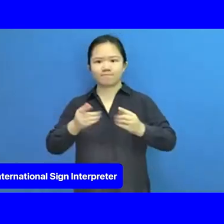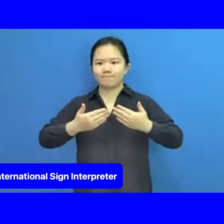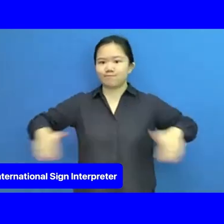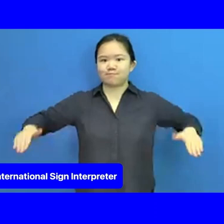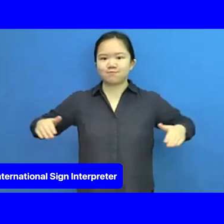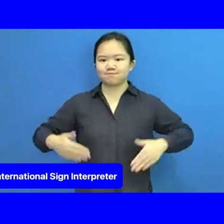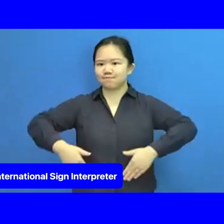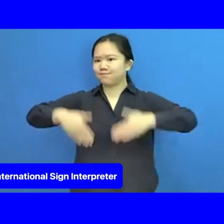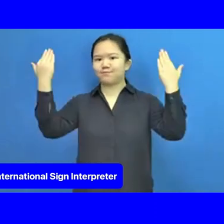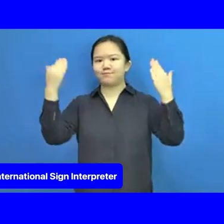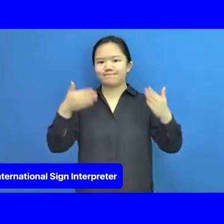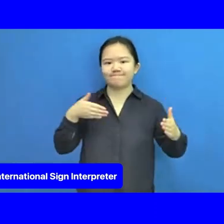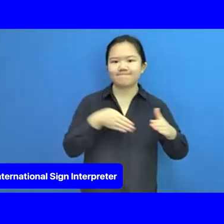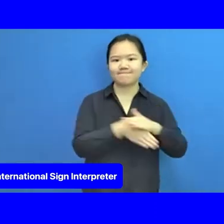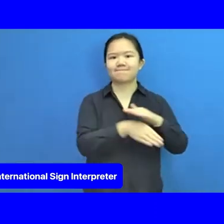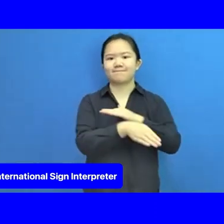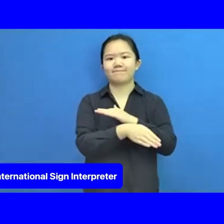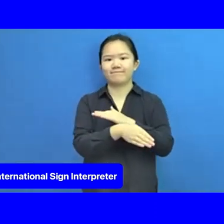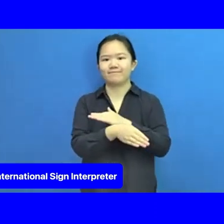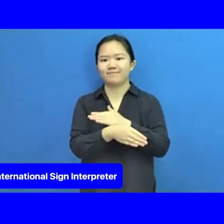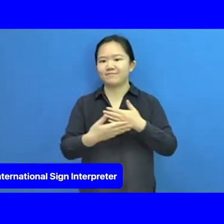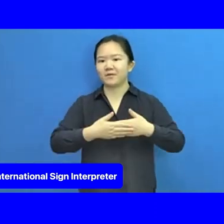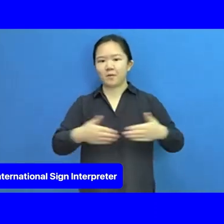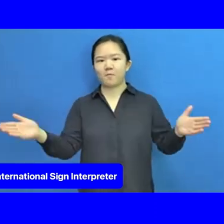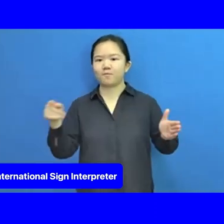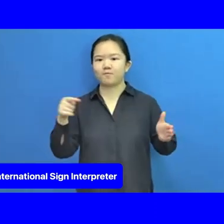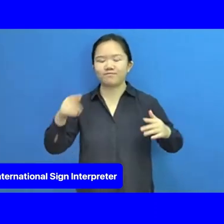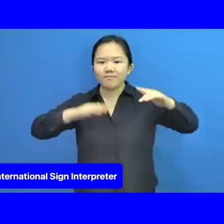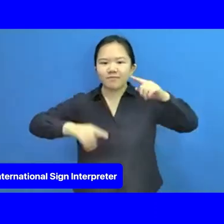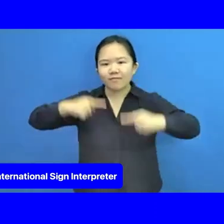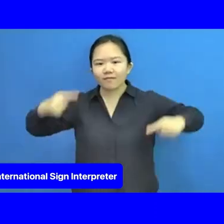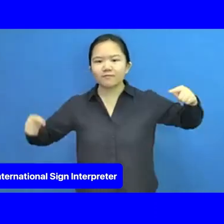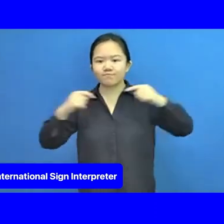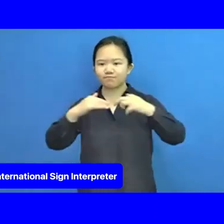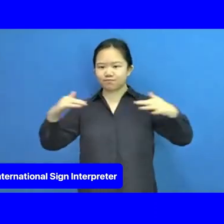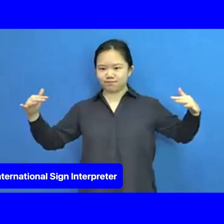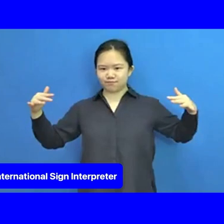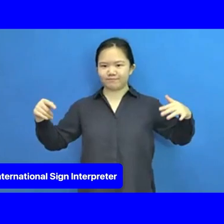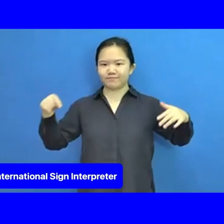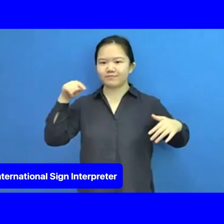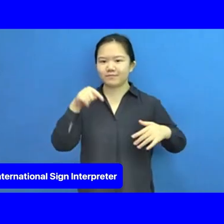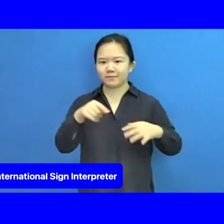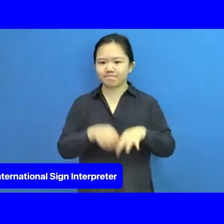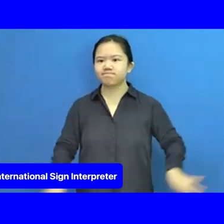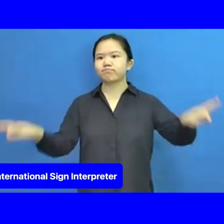and art disciplines in the performing arts with a focus on the one hand on sustainability